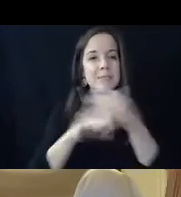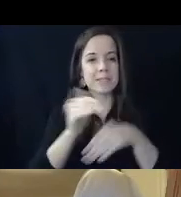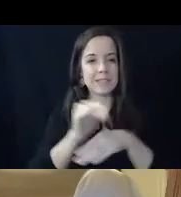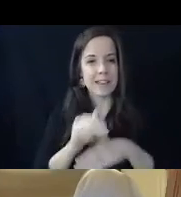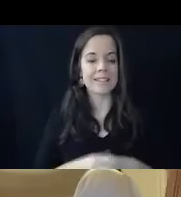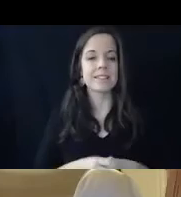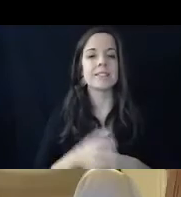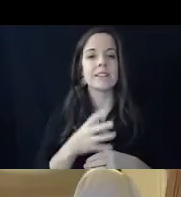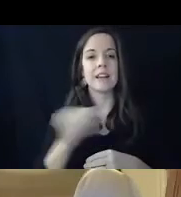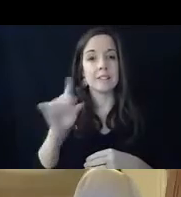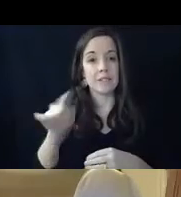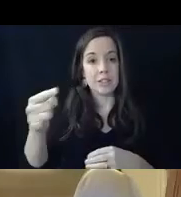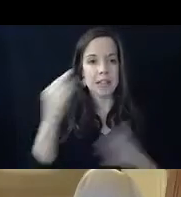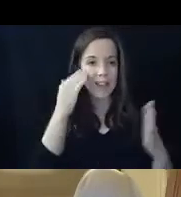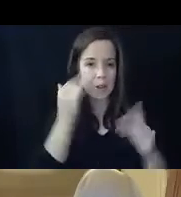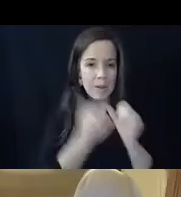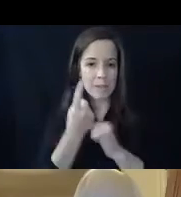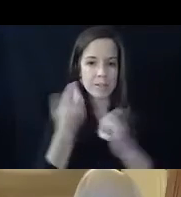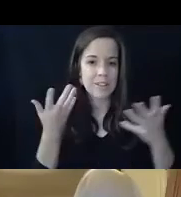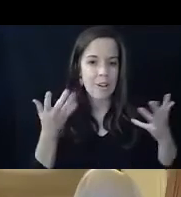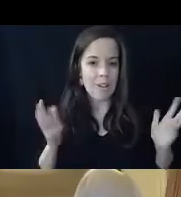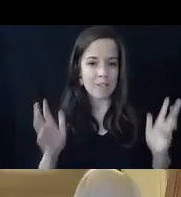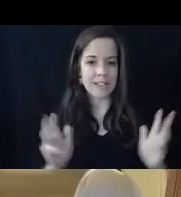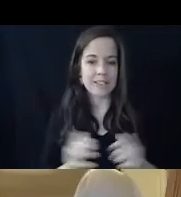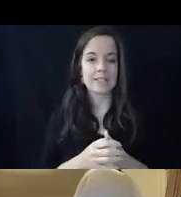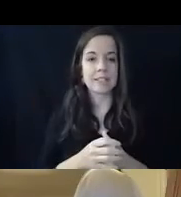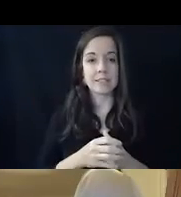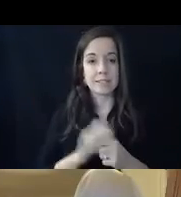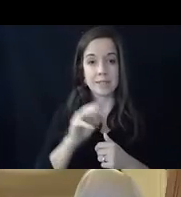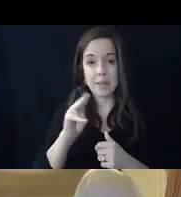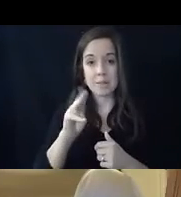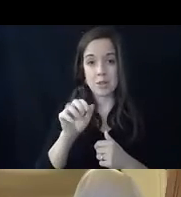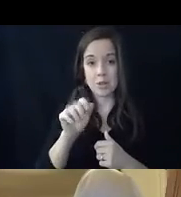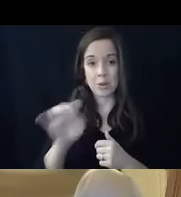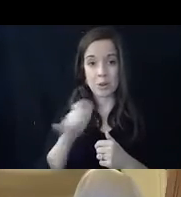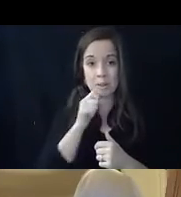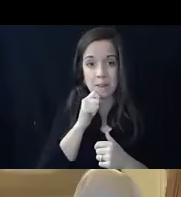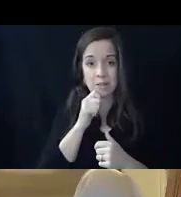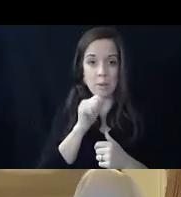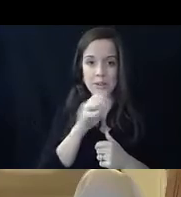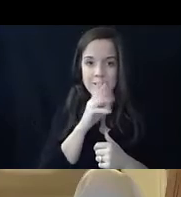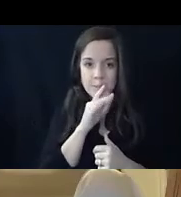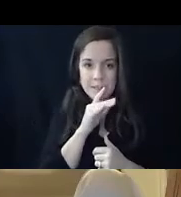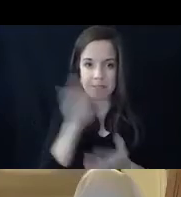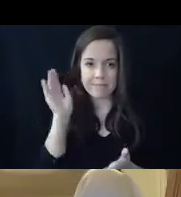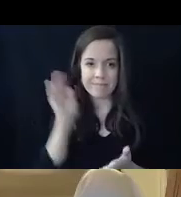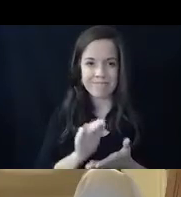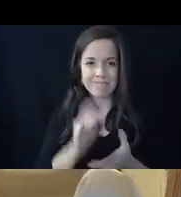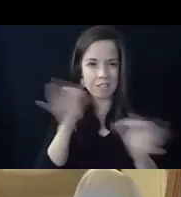and I know everybody's already doing this so thank you, is to mute your microphone when you're not speaking to help cut down on distractions and background noise.